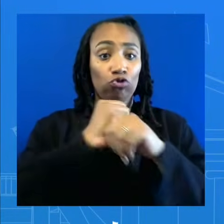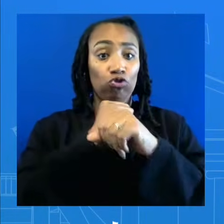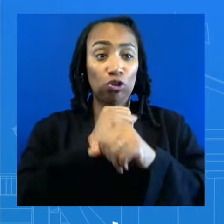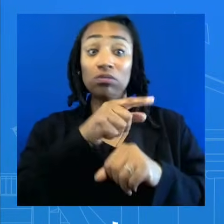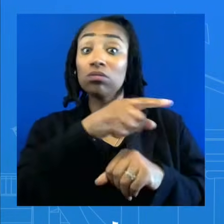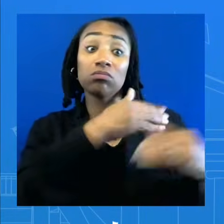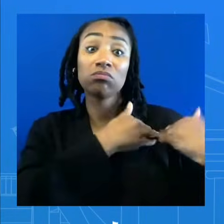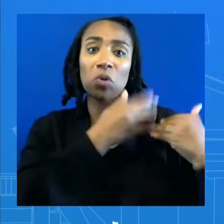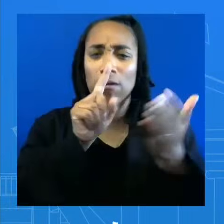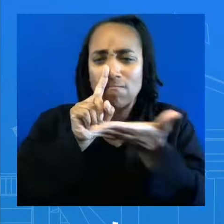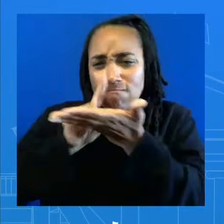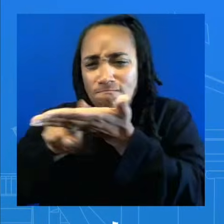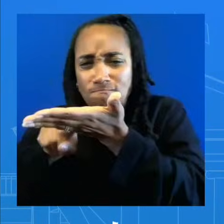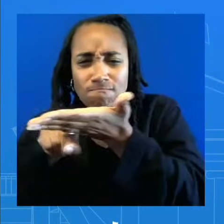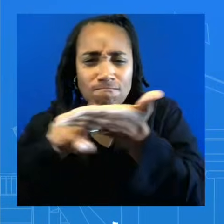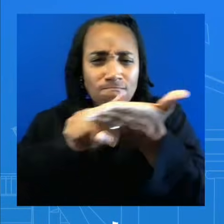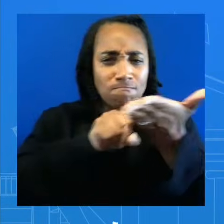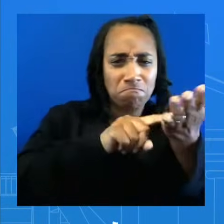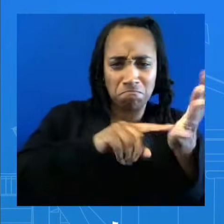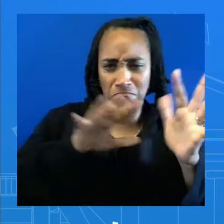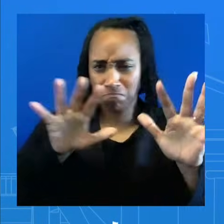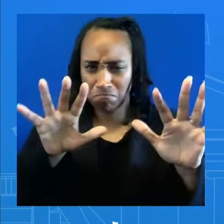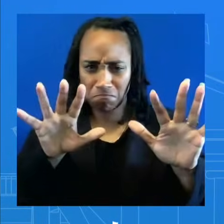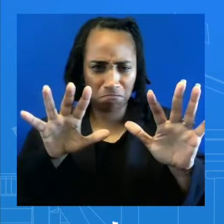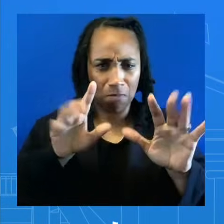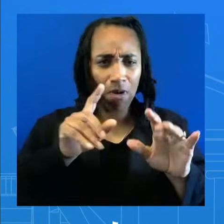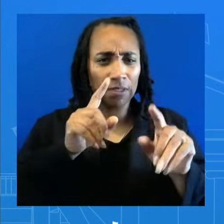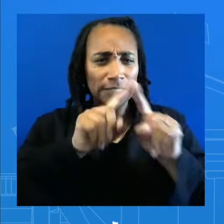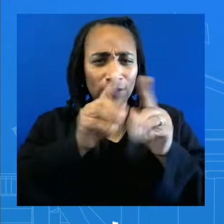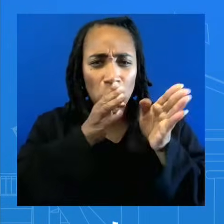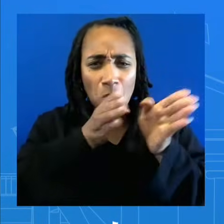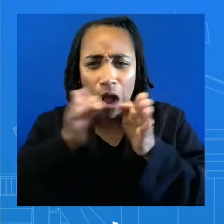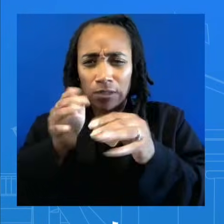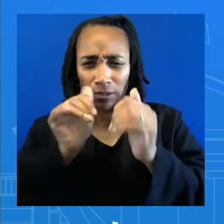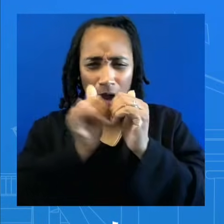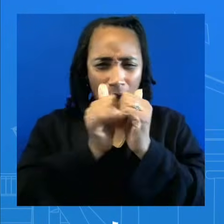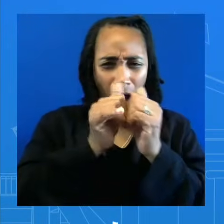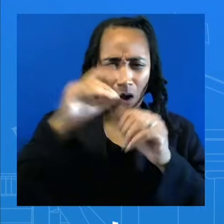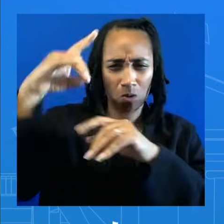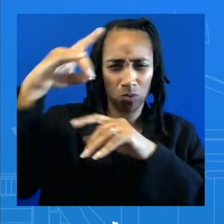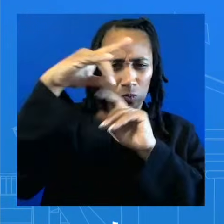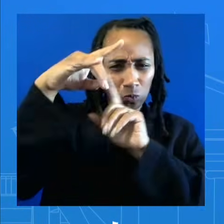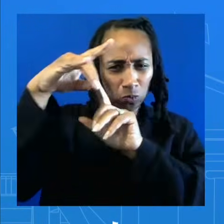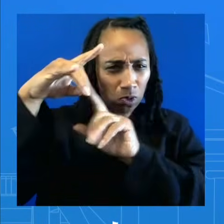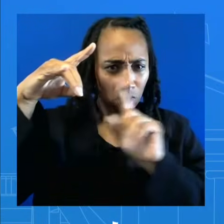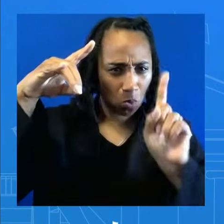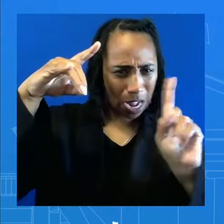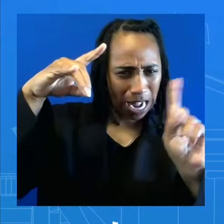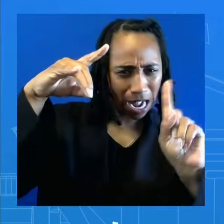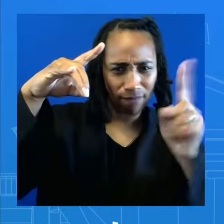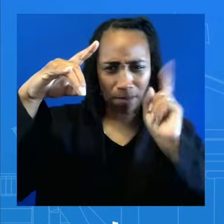to better understand their origin. Using very sophisticated electronic detection technologies